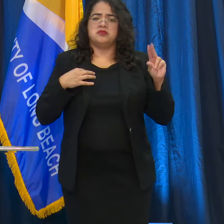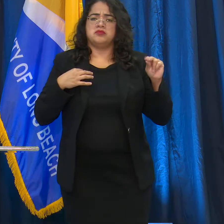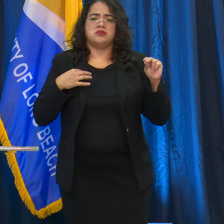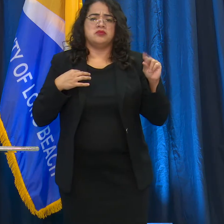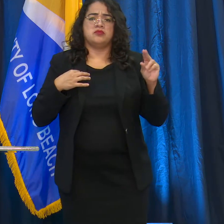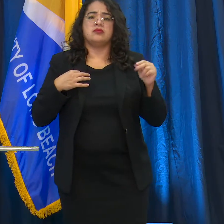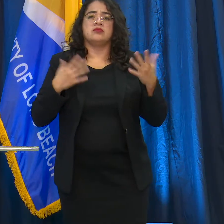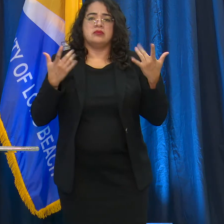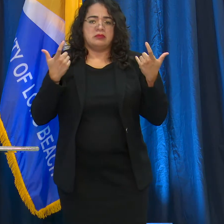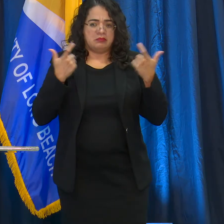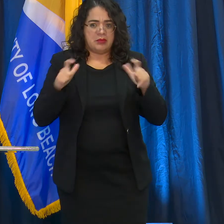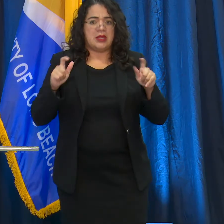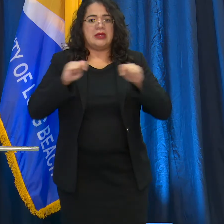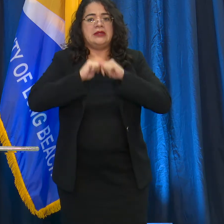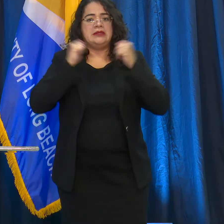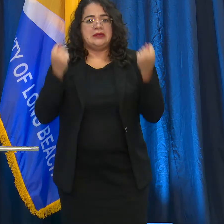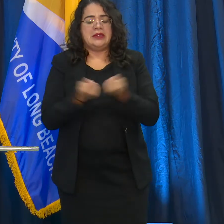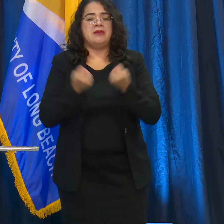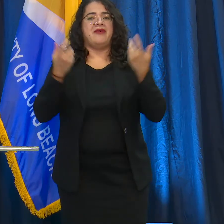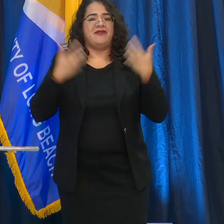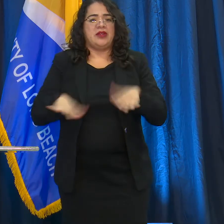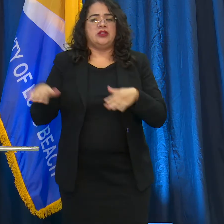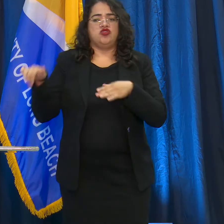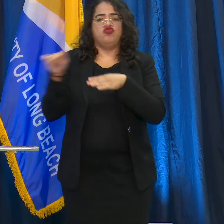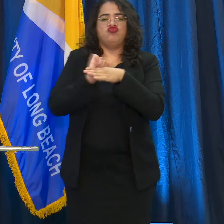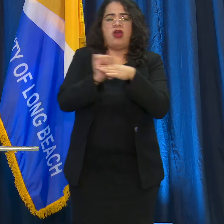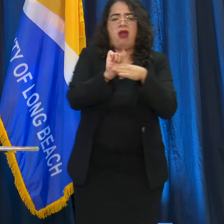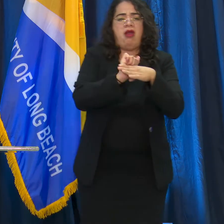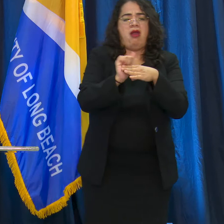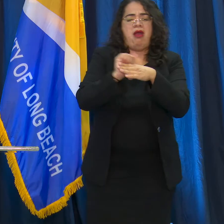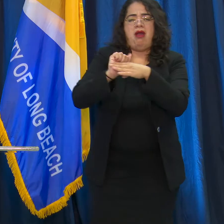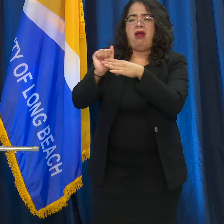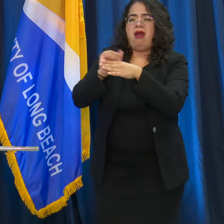large team that has been trained up in the city and they are doing the